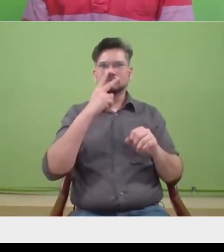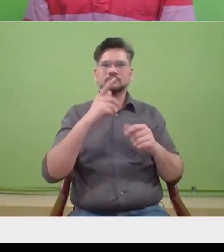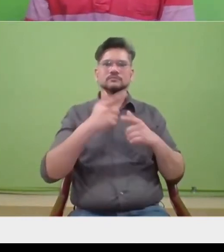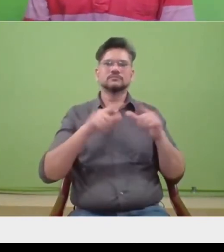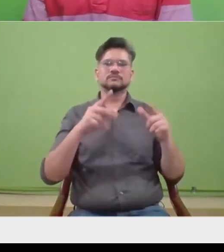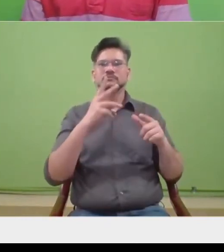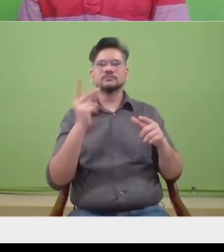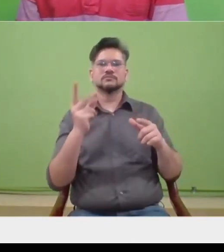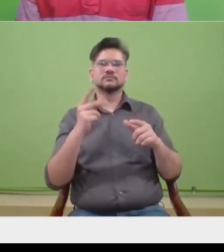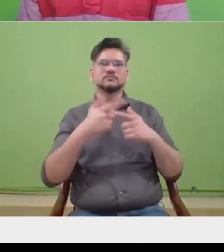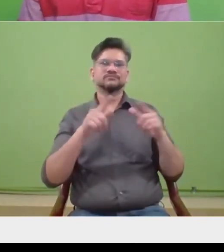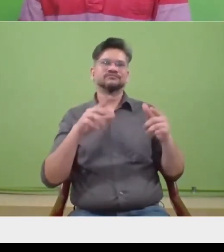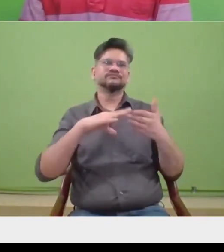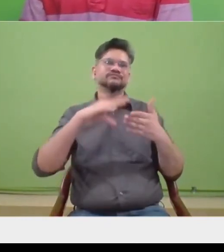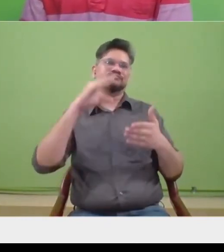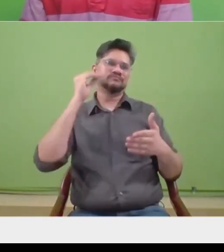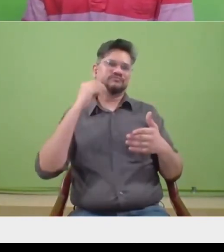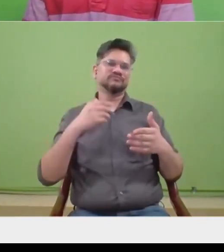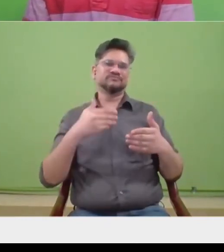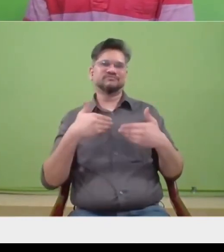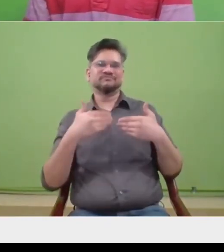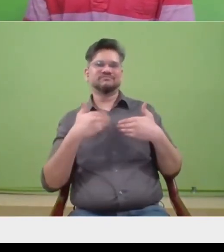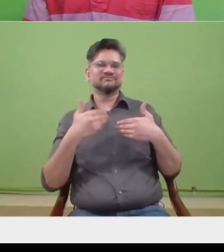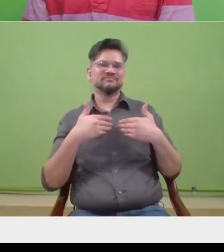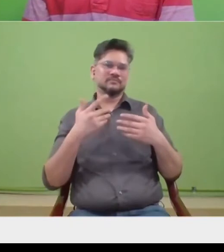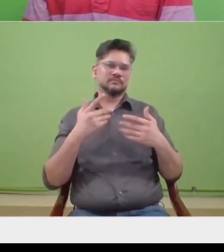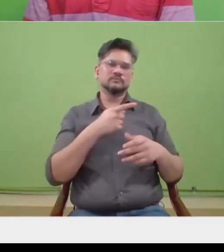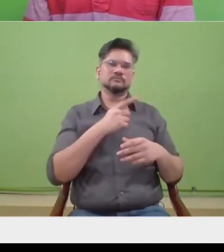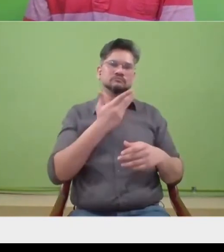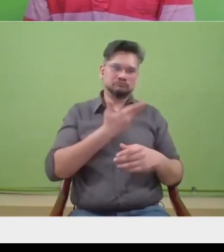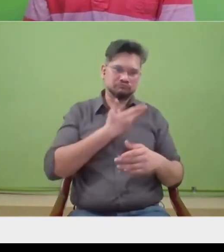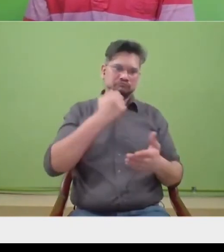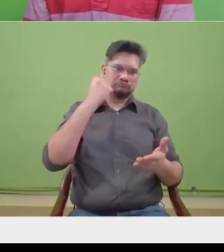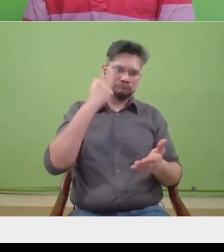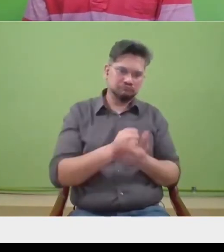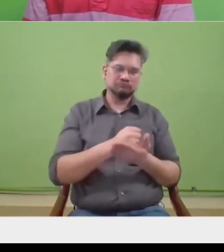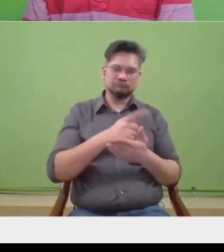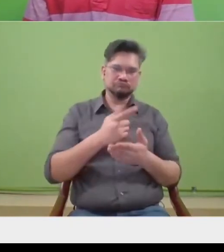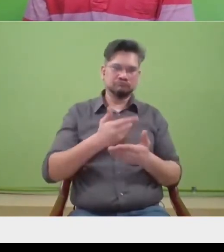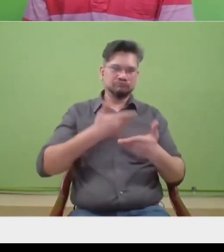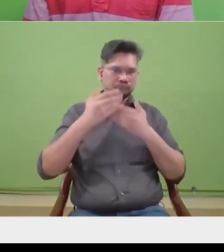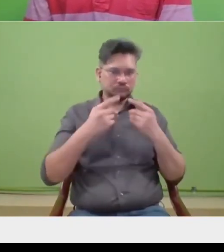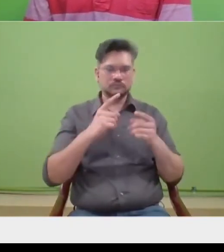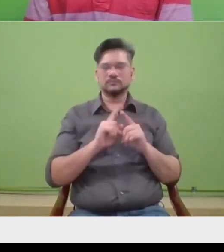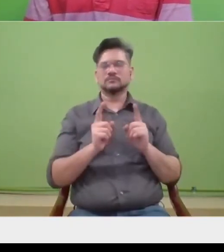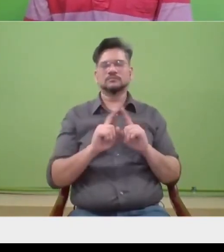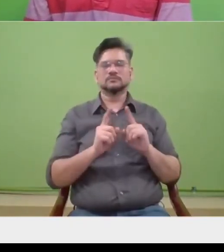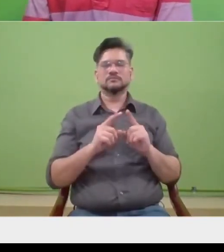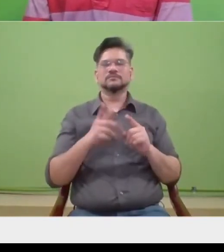to them not from our rights based attitude but we induce it like you know a child would like